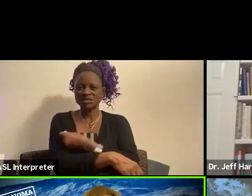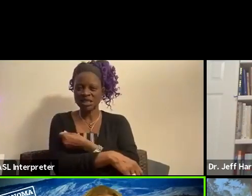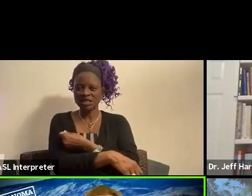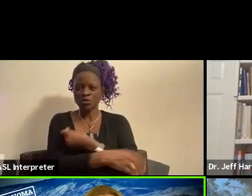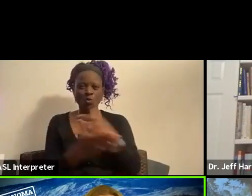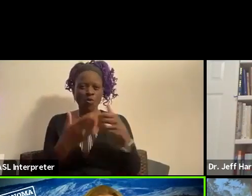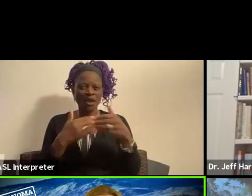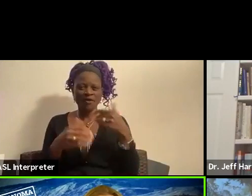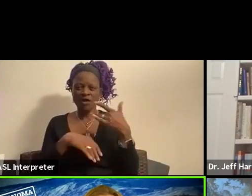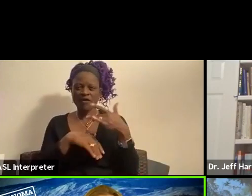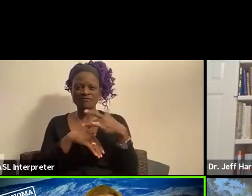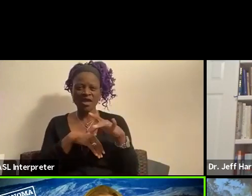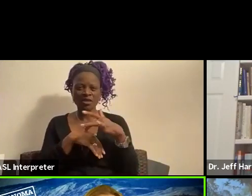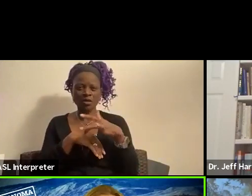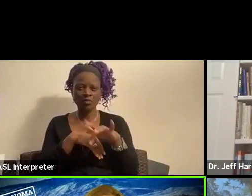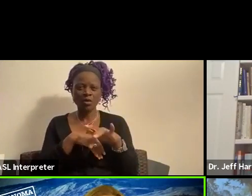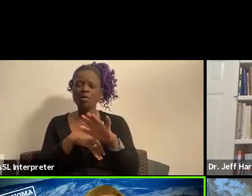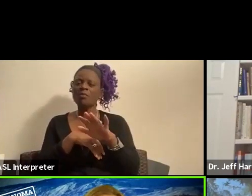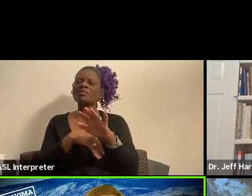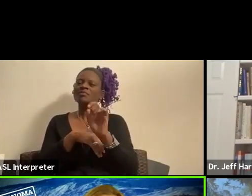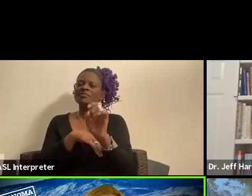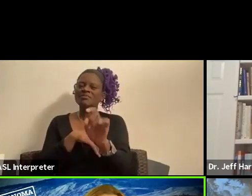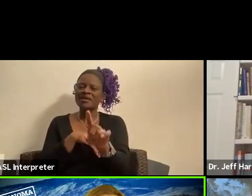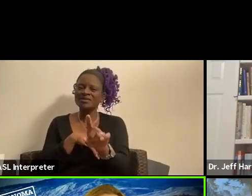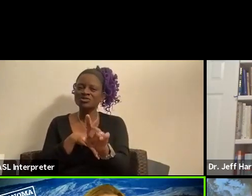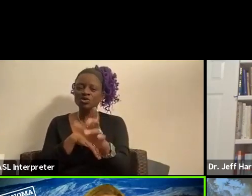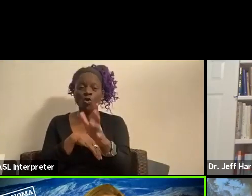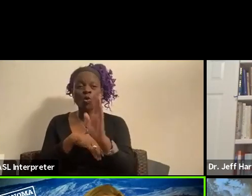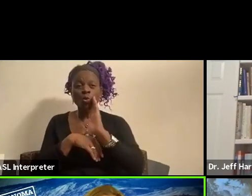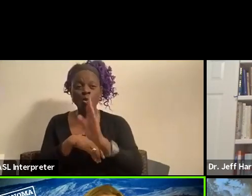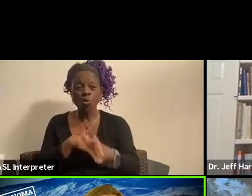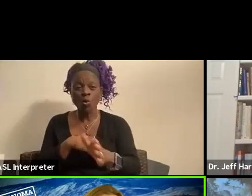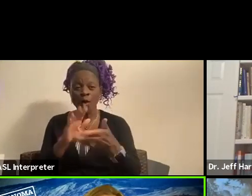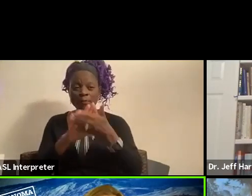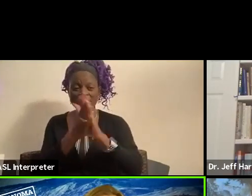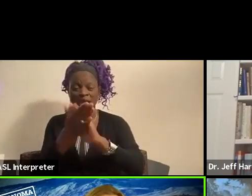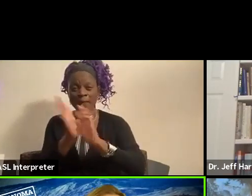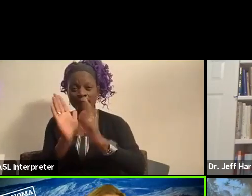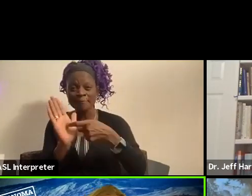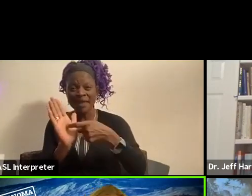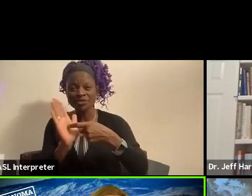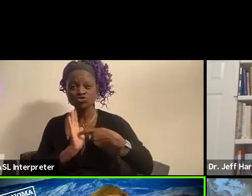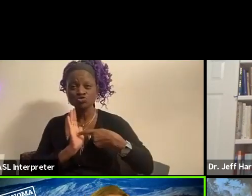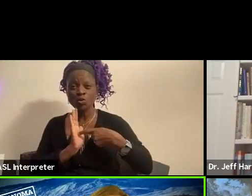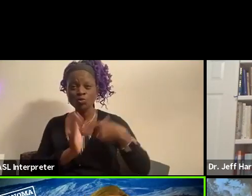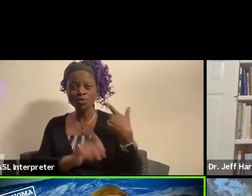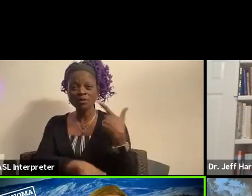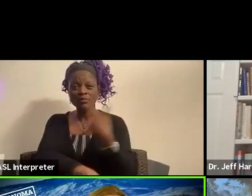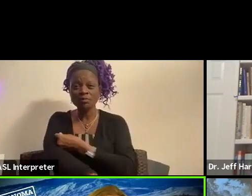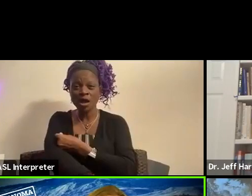widely, are we anticipating having mandatory vaccines? This is a question that we hear a lot from constituents. Well, my students be required to have a